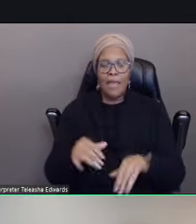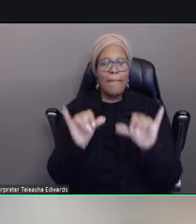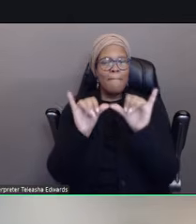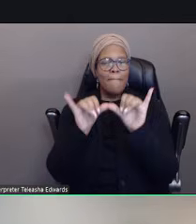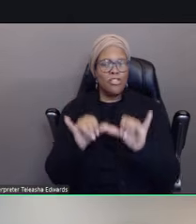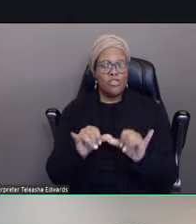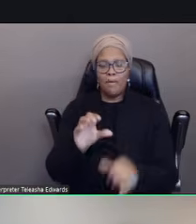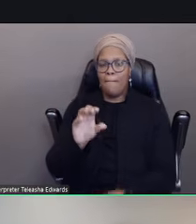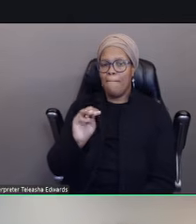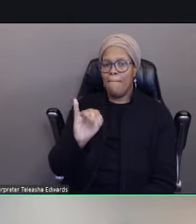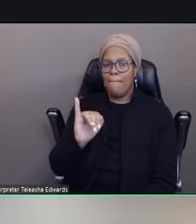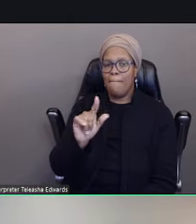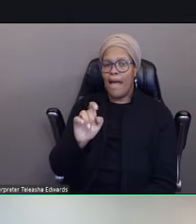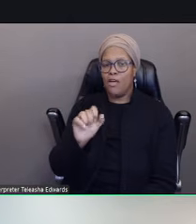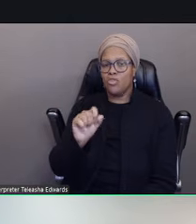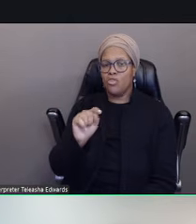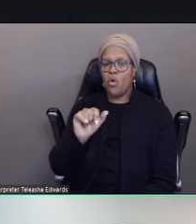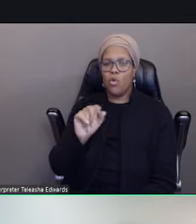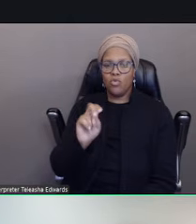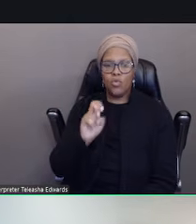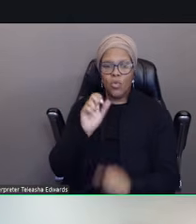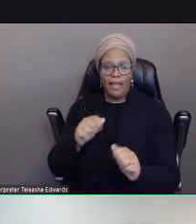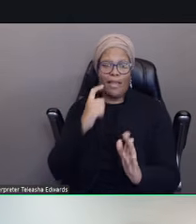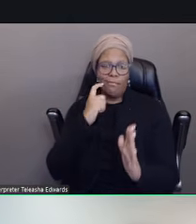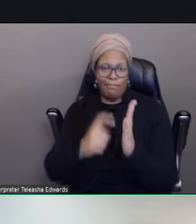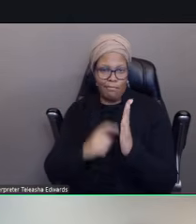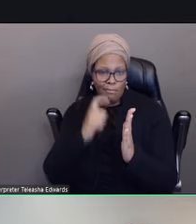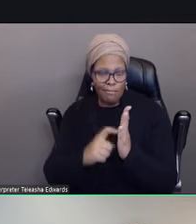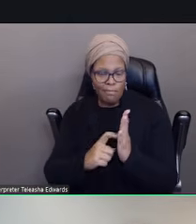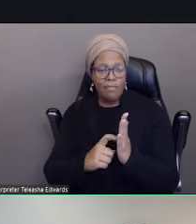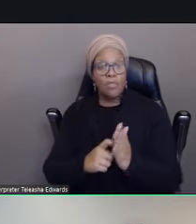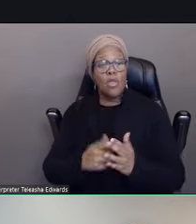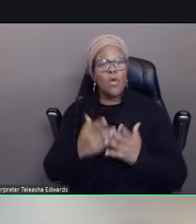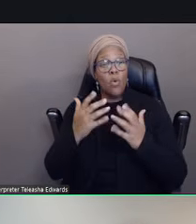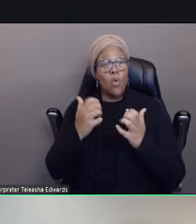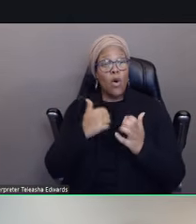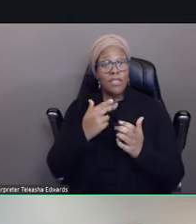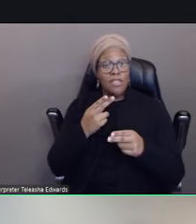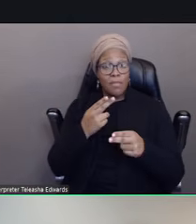to. We want to achieve some quick wins and implement those initiatives that are going